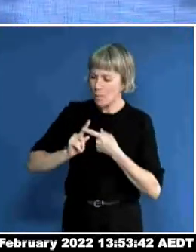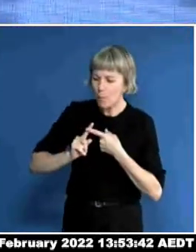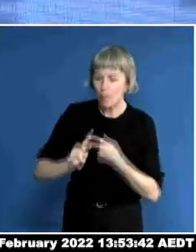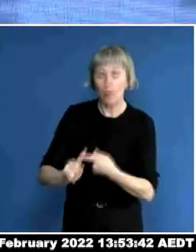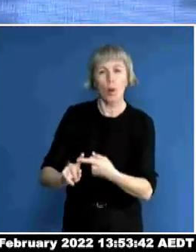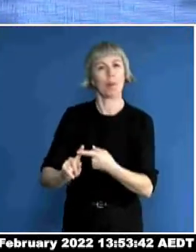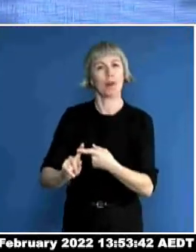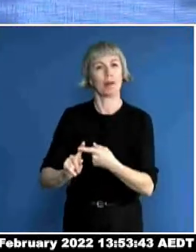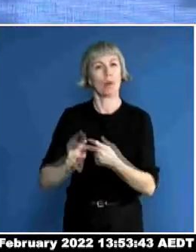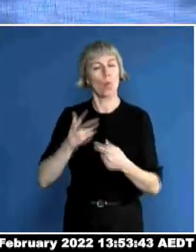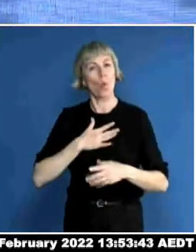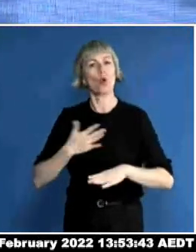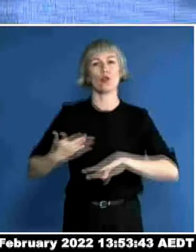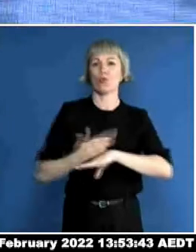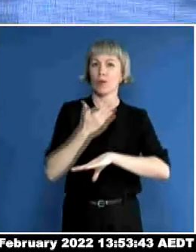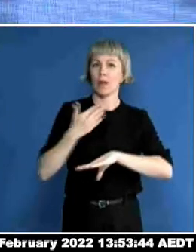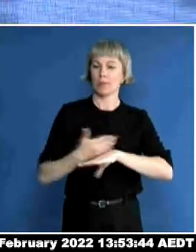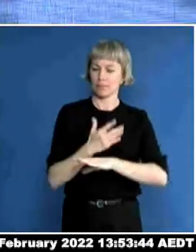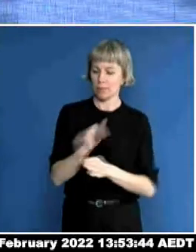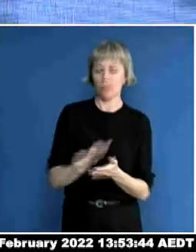What did you expect from this job at BusyBeans?